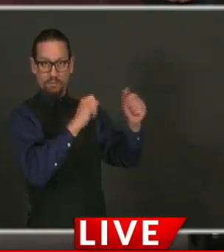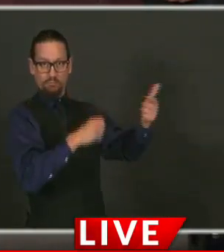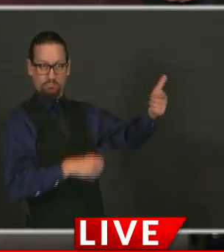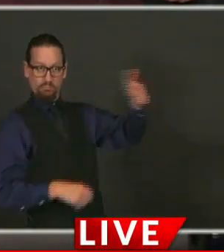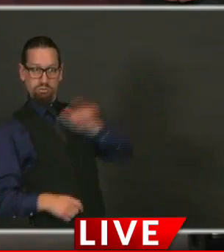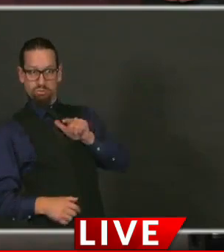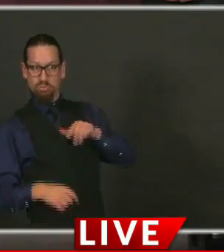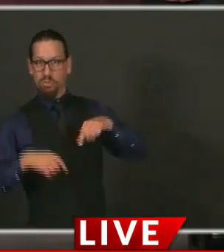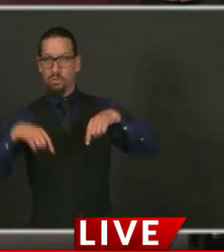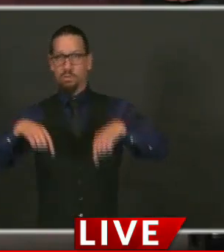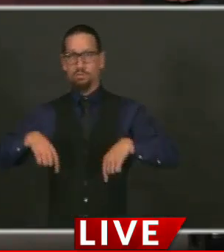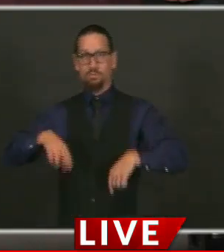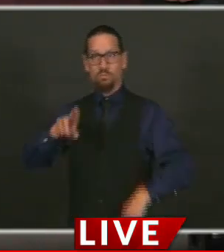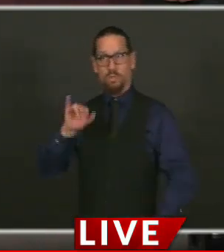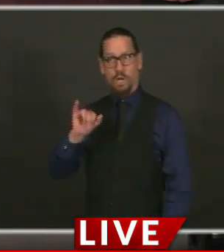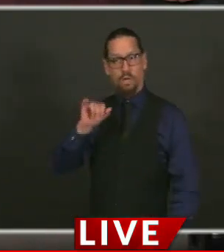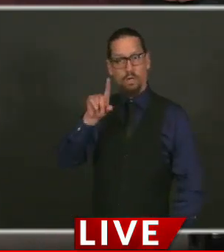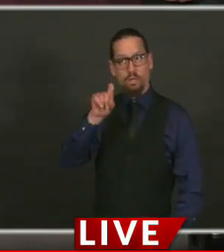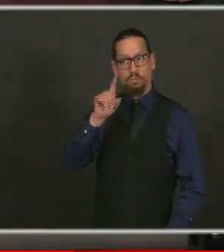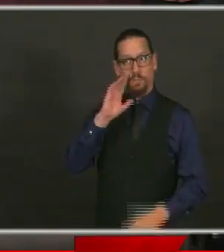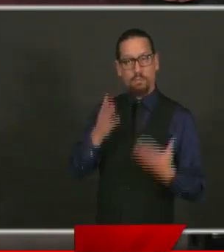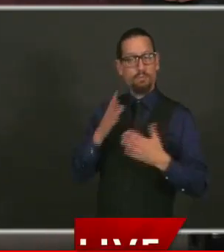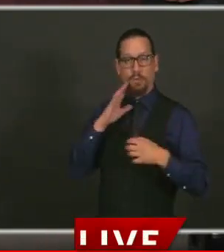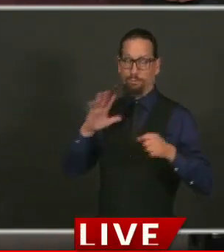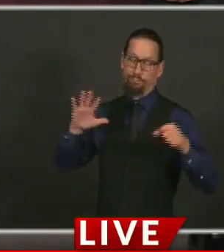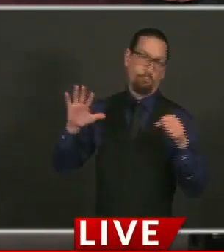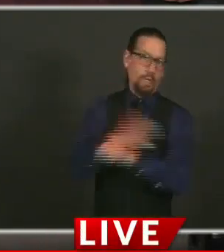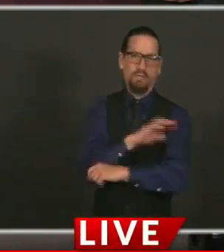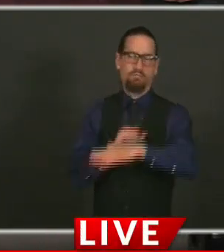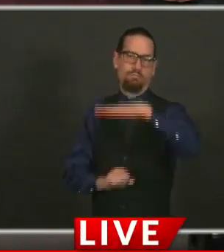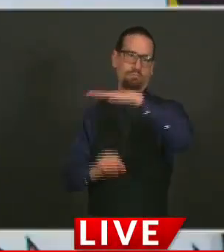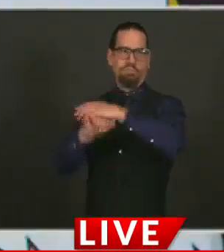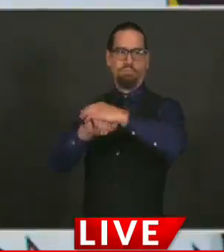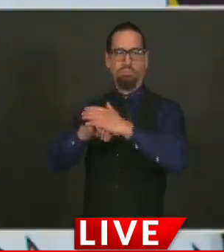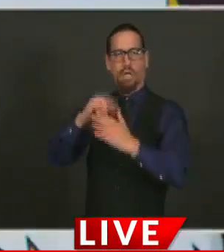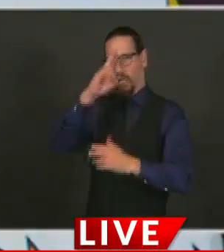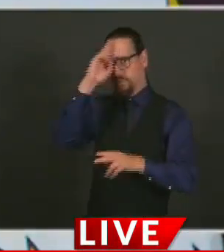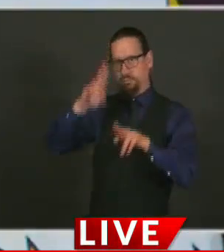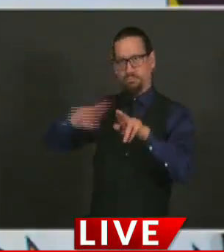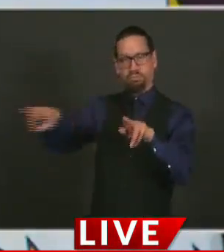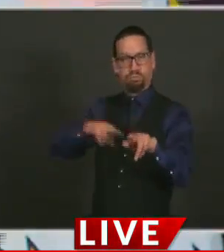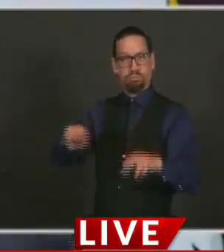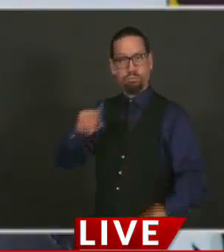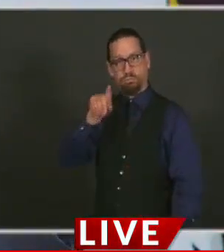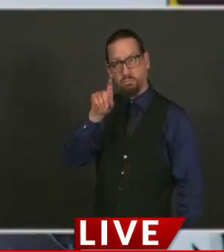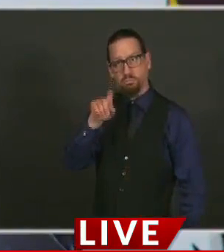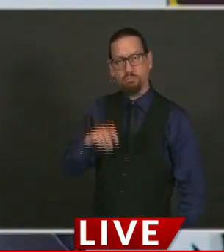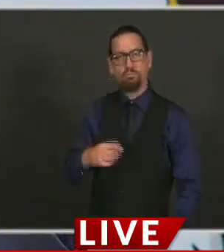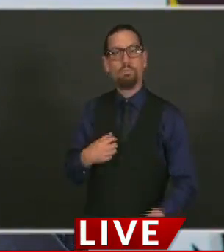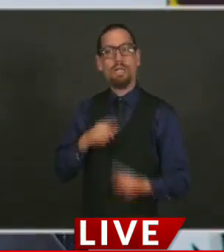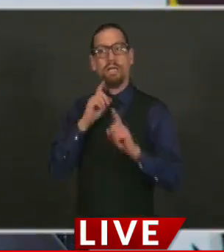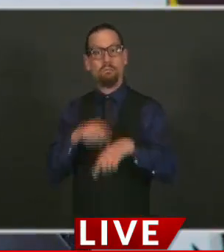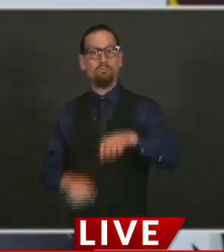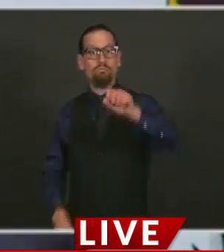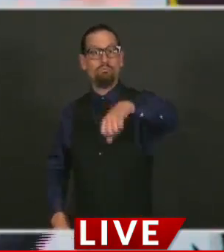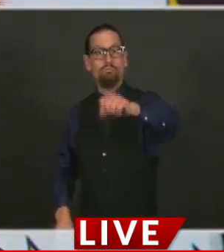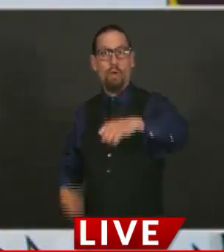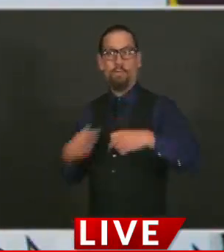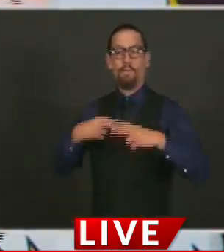PLACES. WHAT DOES IT LOOK LIKE FOR RHODE ISLAND? CAN YOU GIVE US HARD NUMBERS? THAT'S EXACTLY